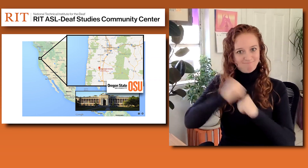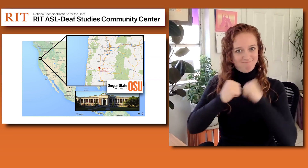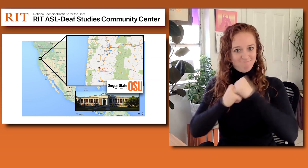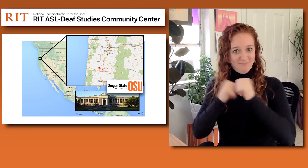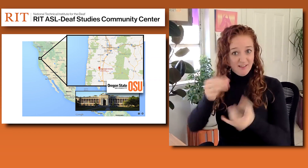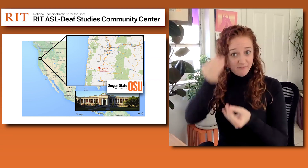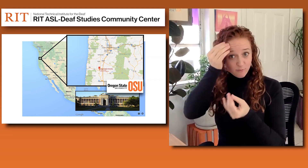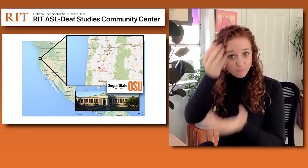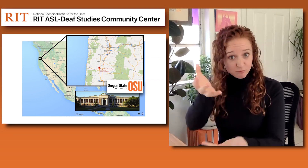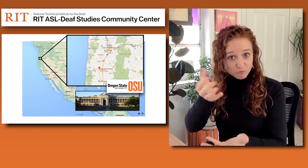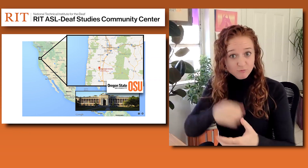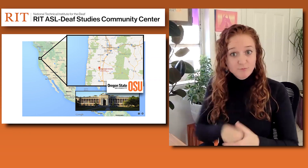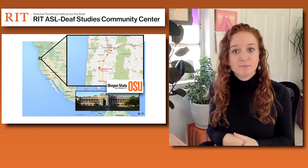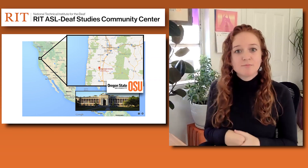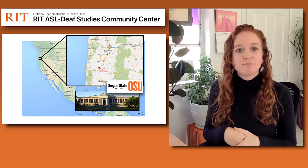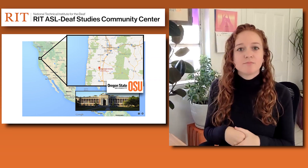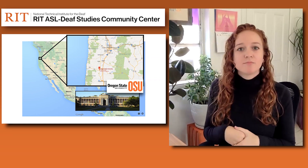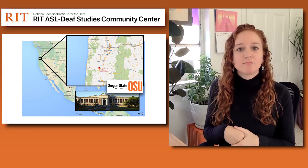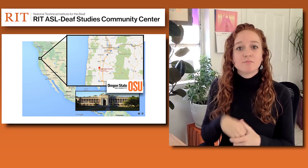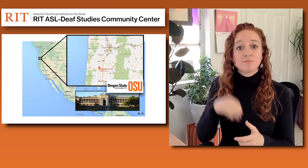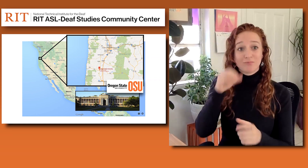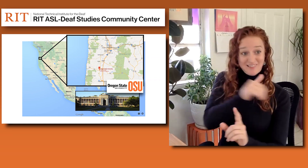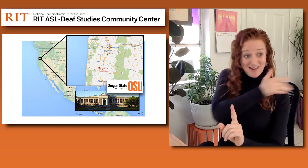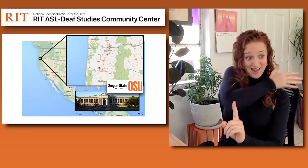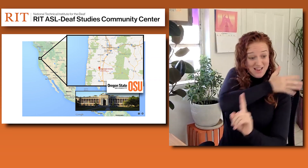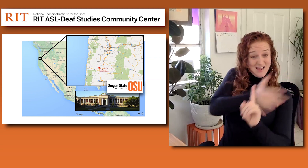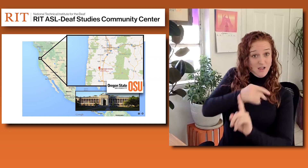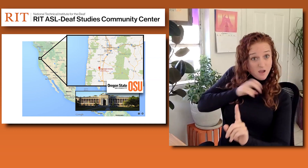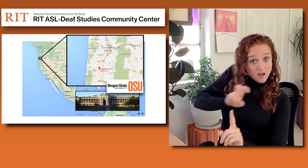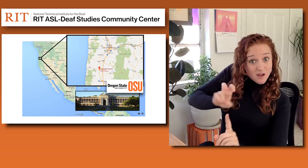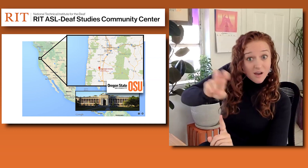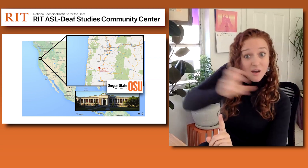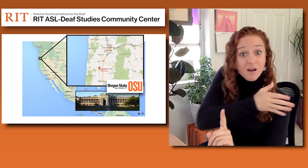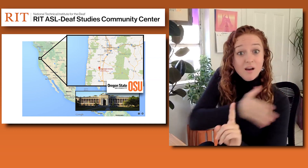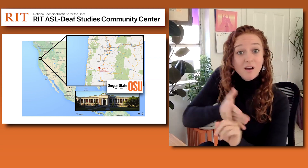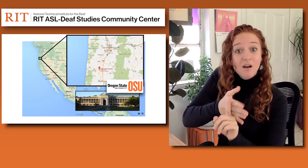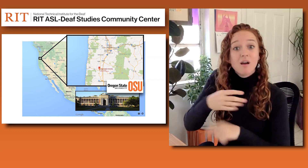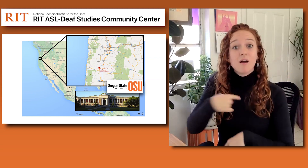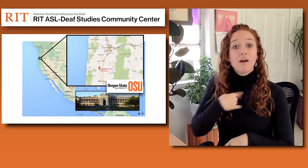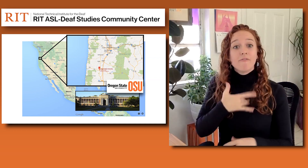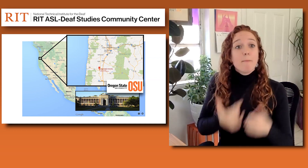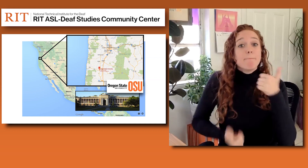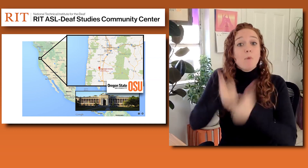that they structure to disseminate ideas. So, my entire journey,